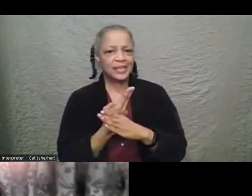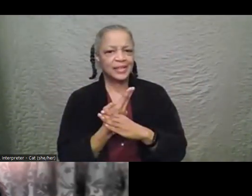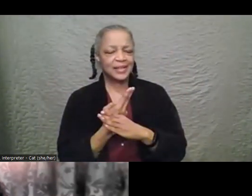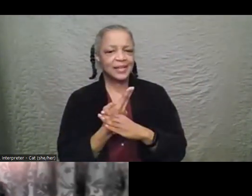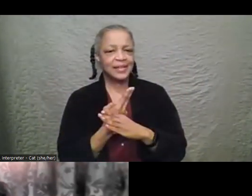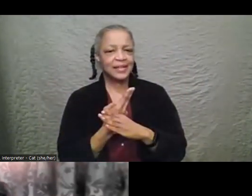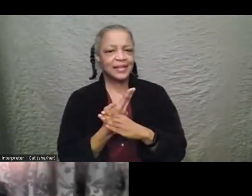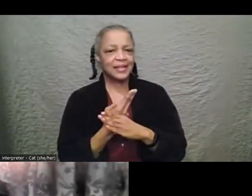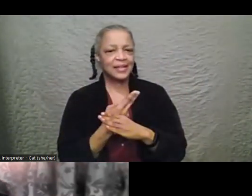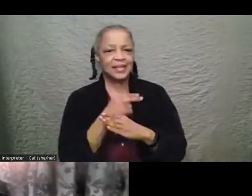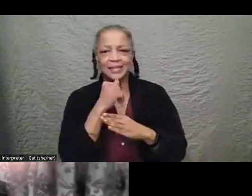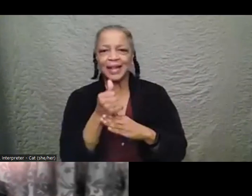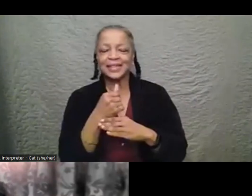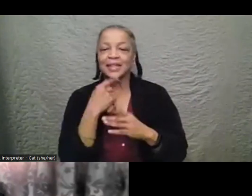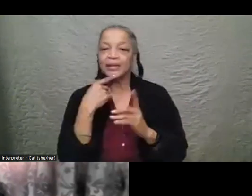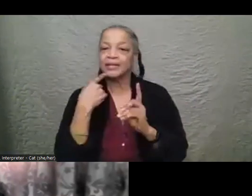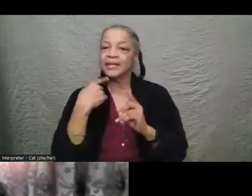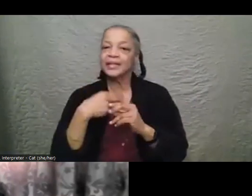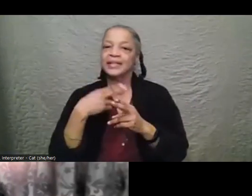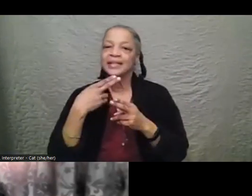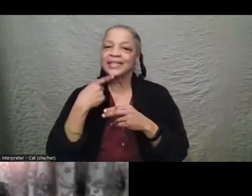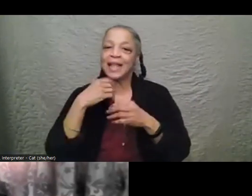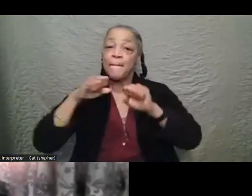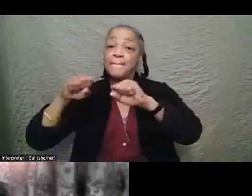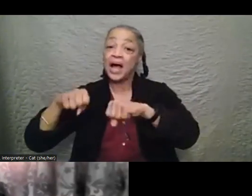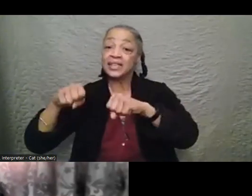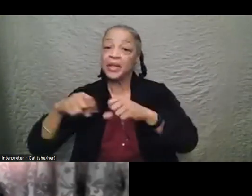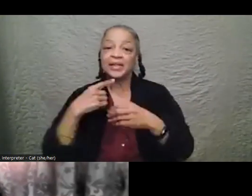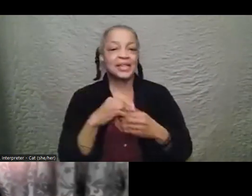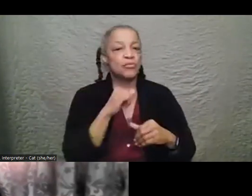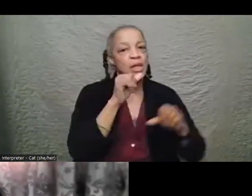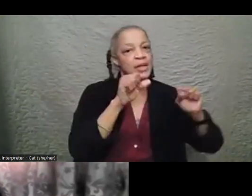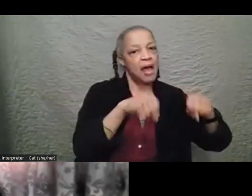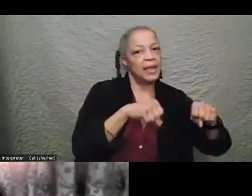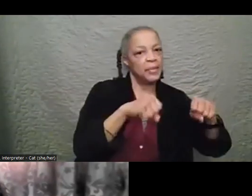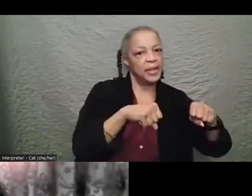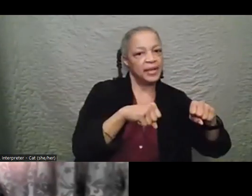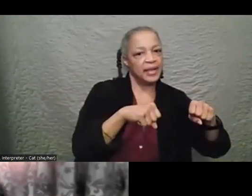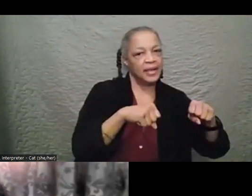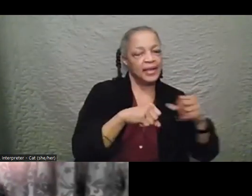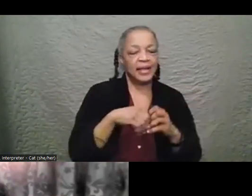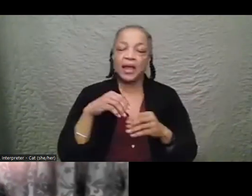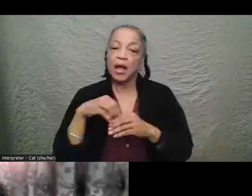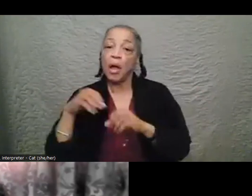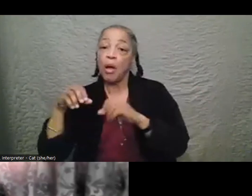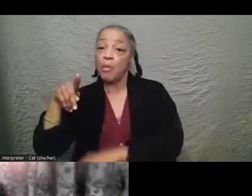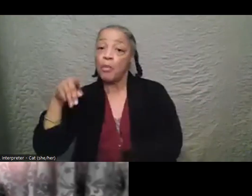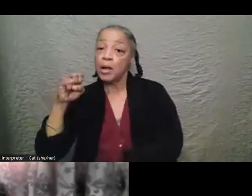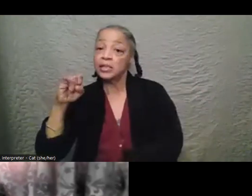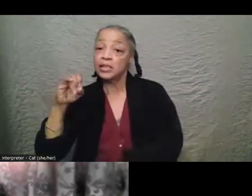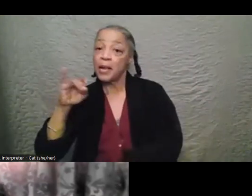say possibilities, it says inabilities . Let's look at what language we are using . If you